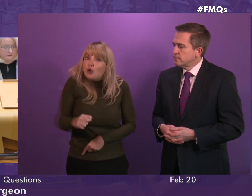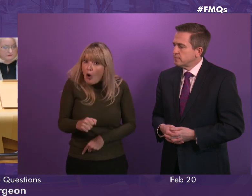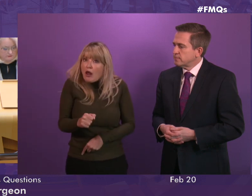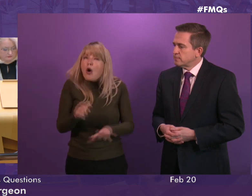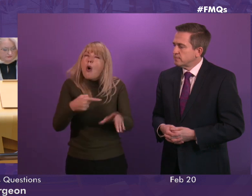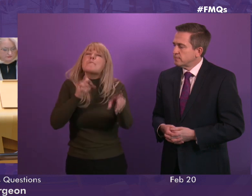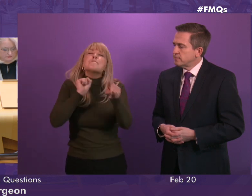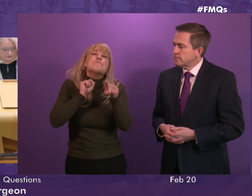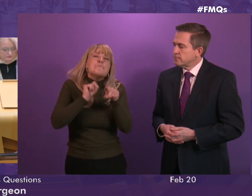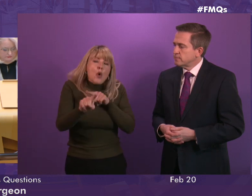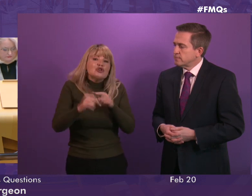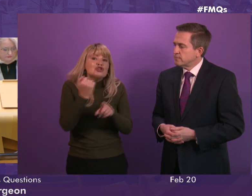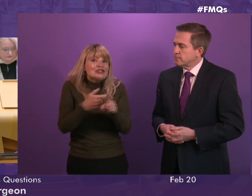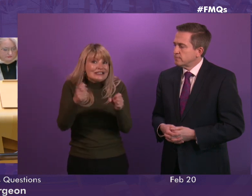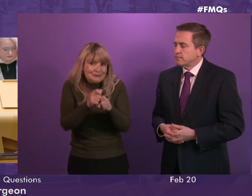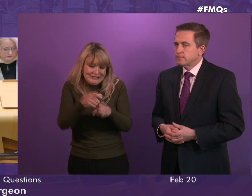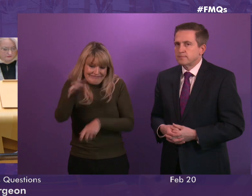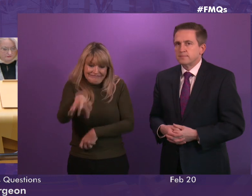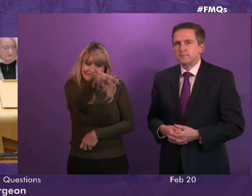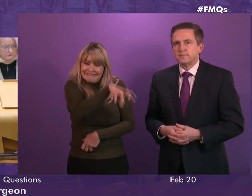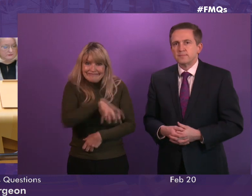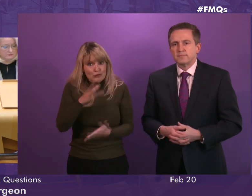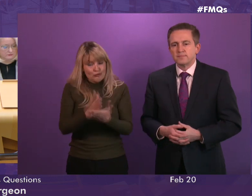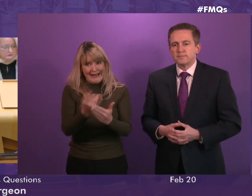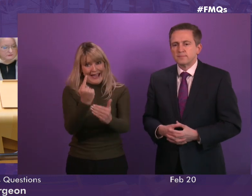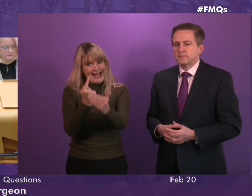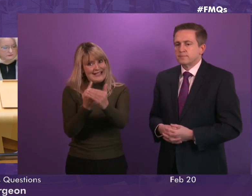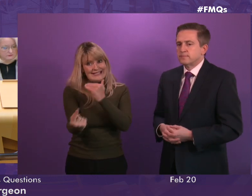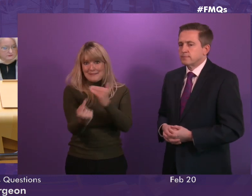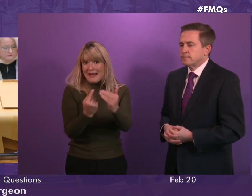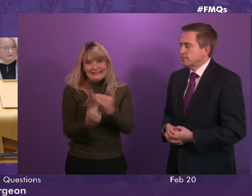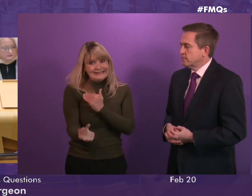The vast majority of GP practices in Scotland are independent bodies that are contracted